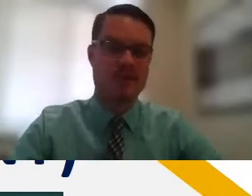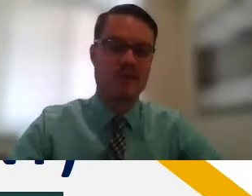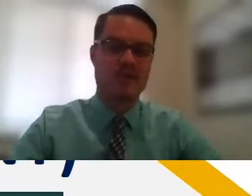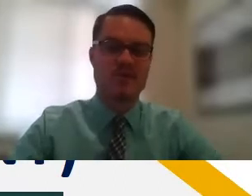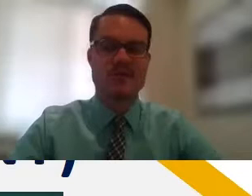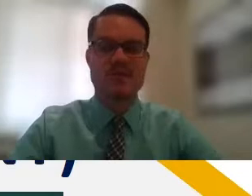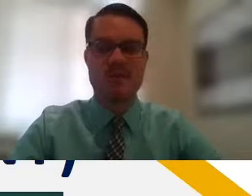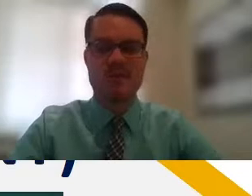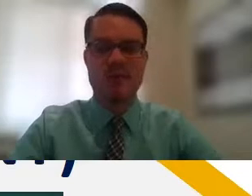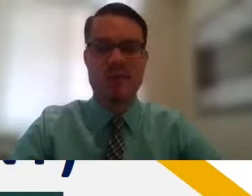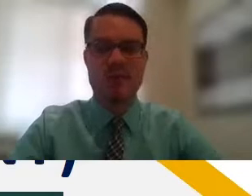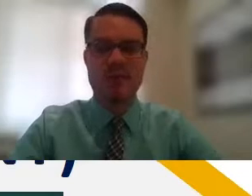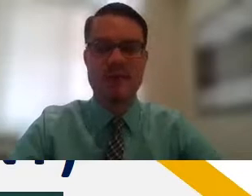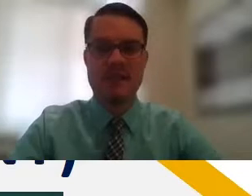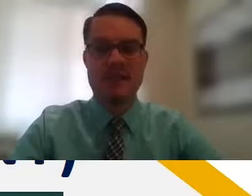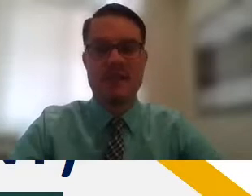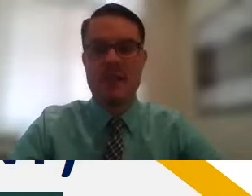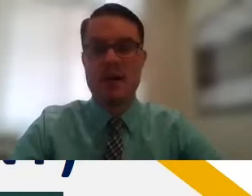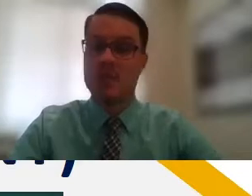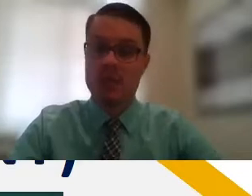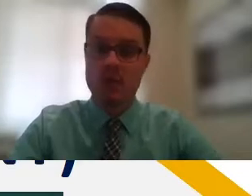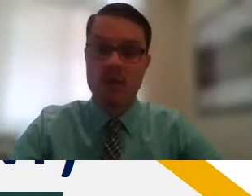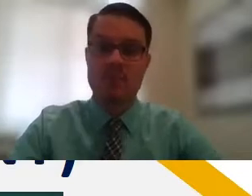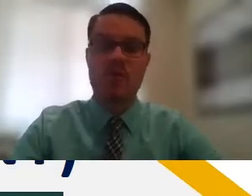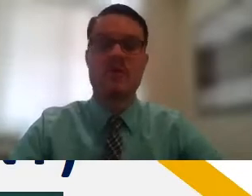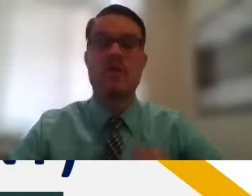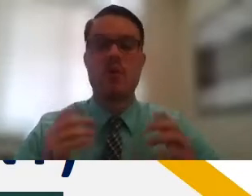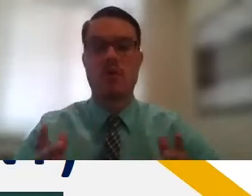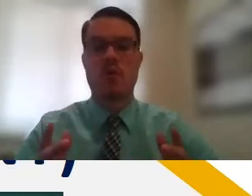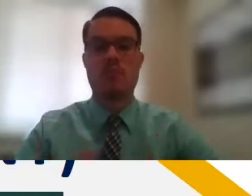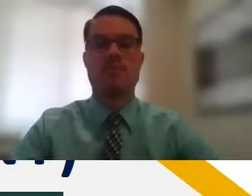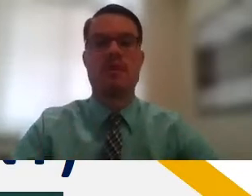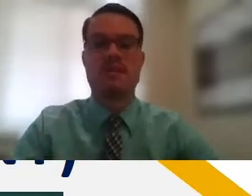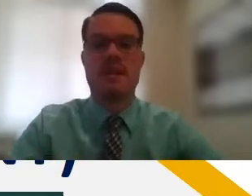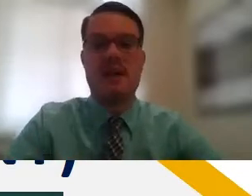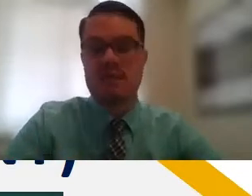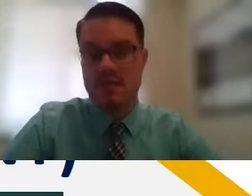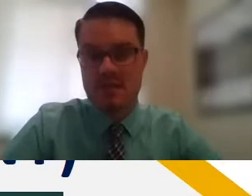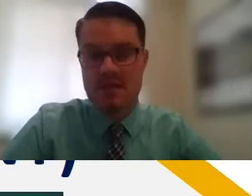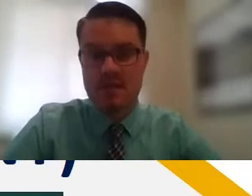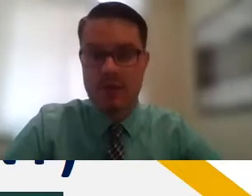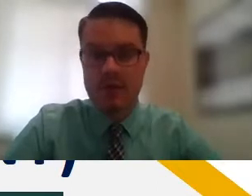our services would no longer be needed. Now, DRNY is part of the overall protection advocacy system